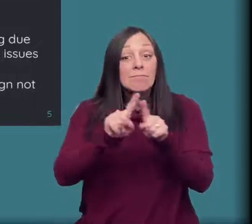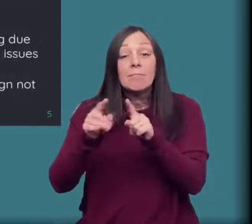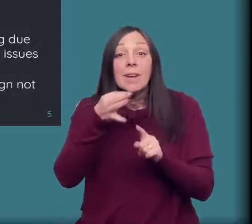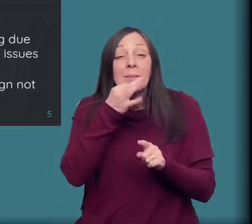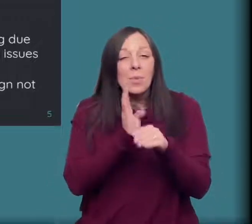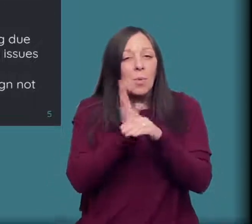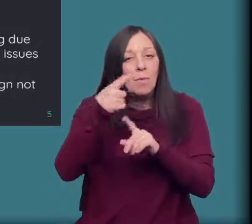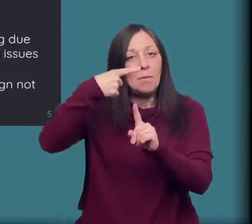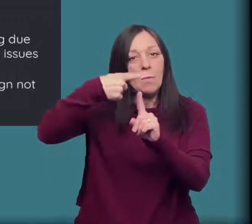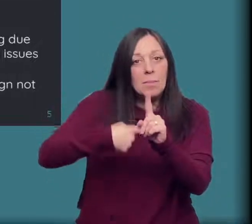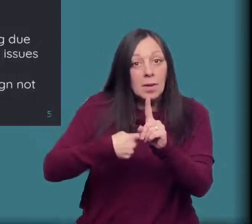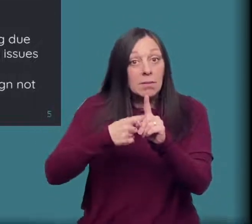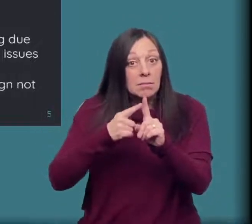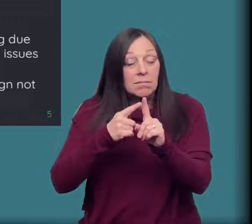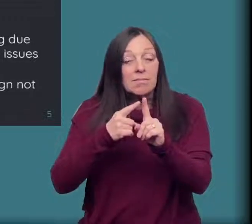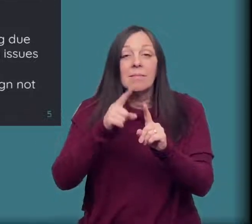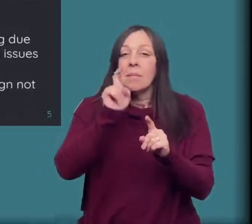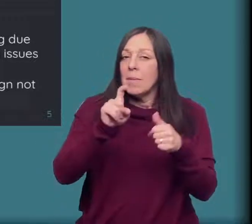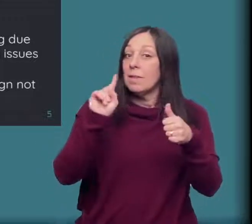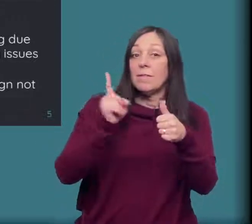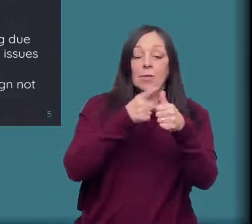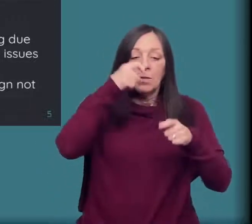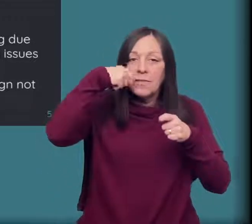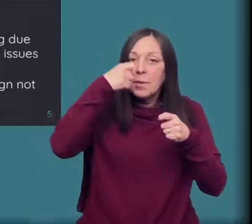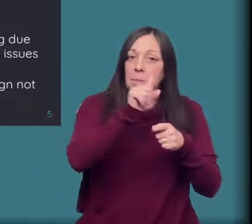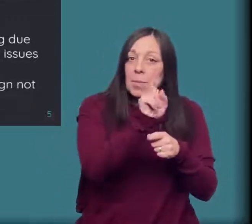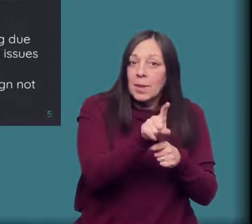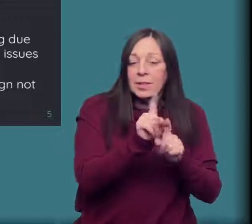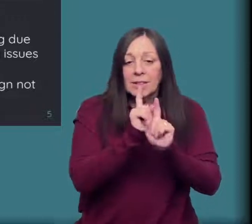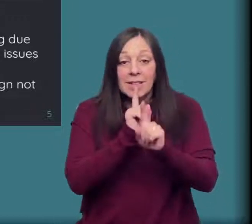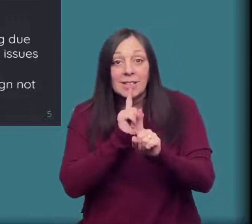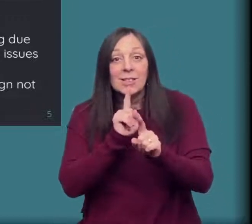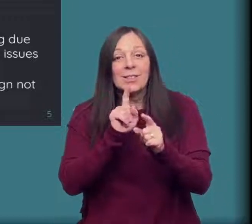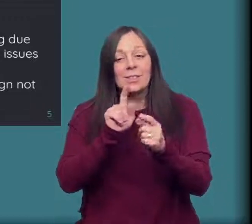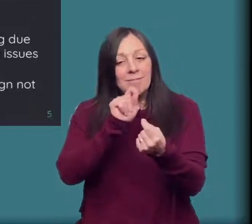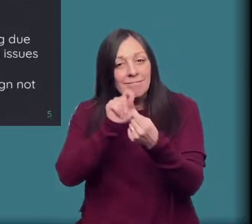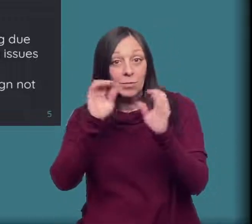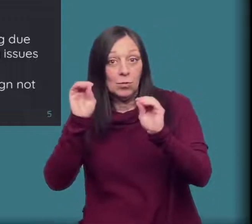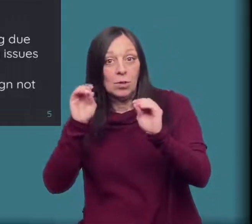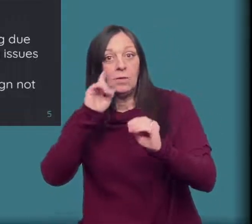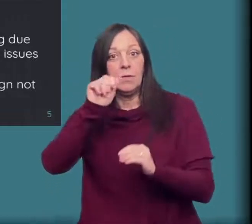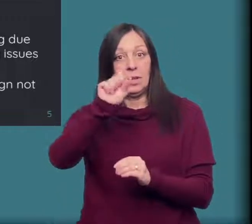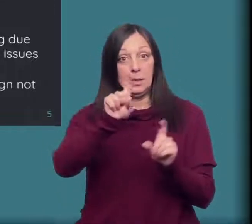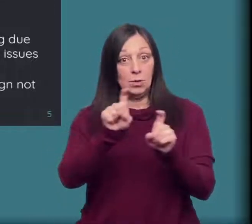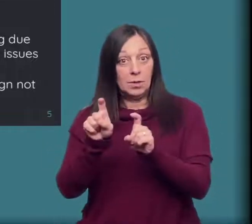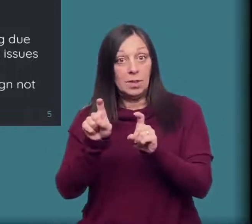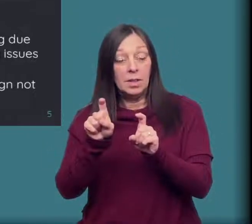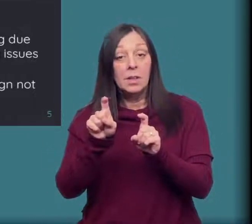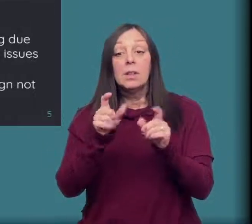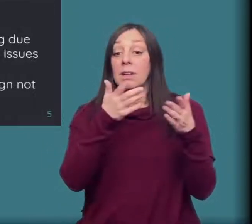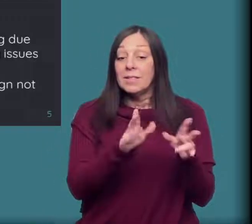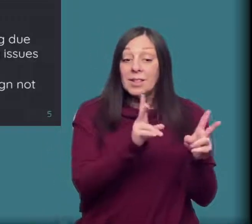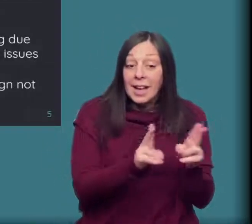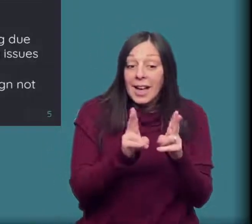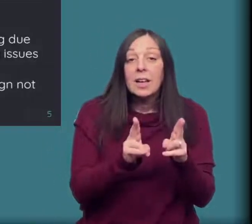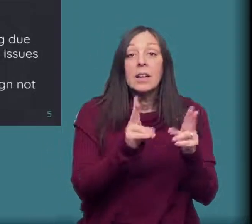a team with significant expertise over a month to create. Video production and editing was required to create the questions, answers and instructions.